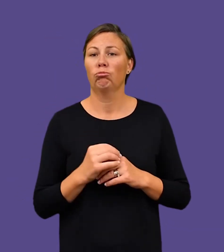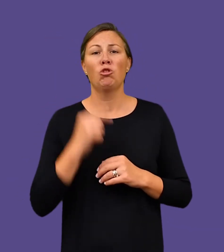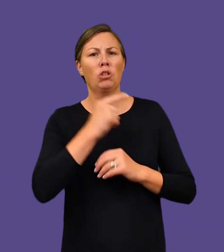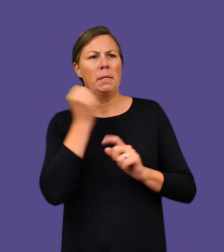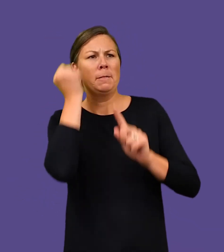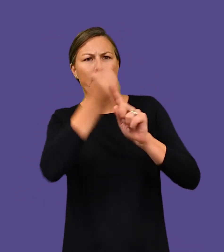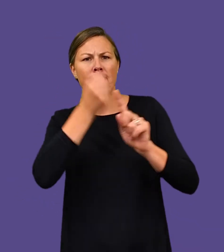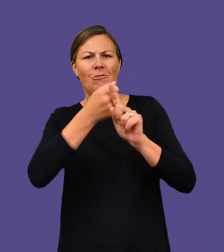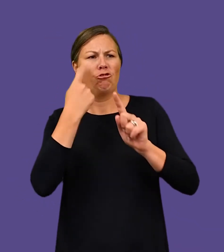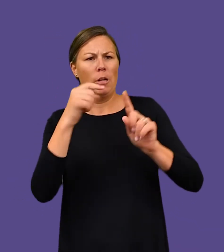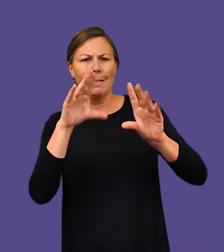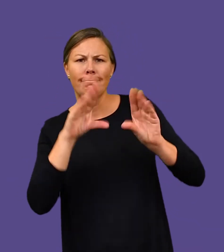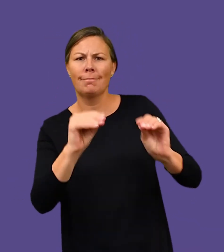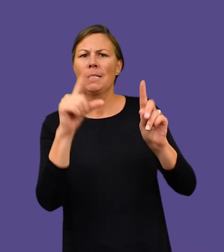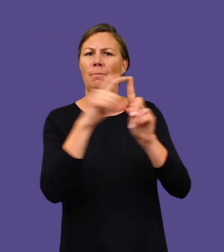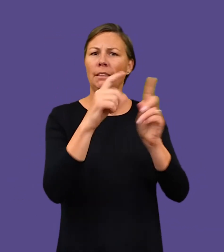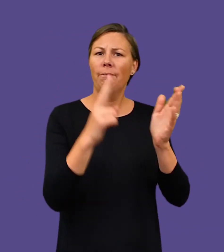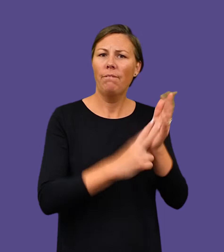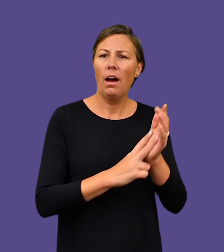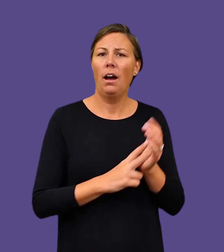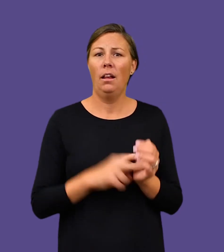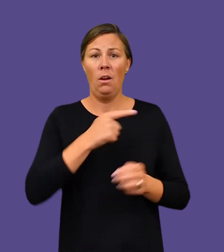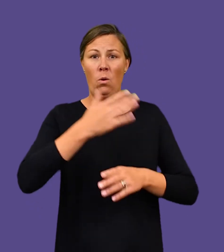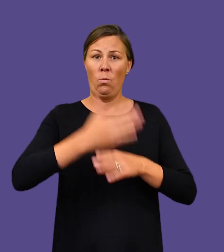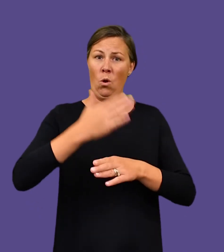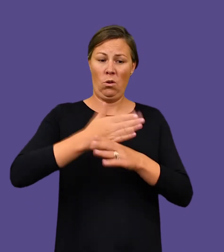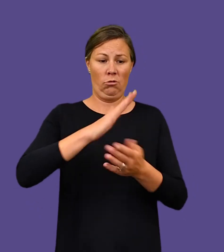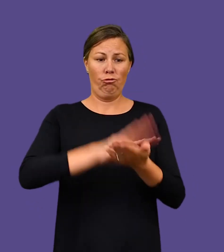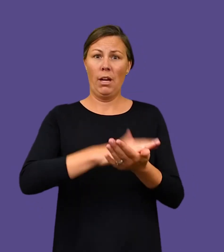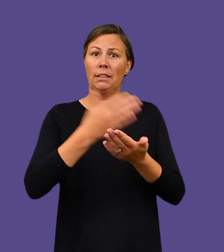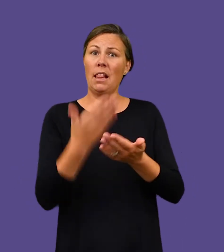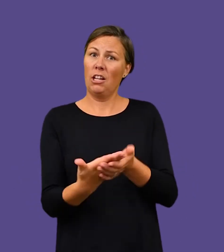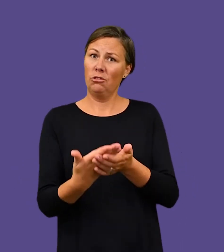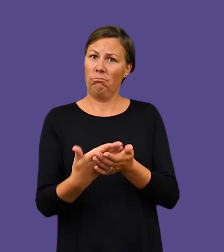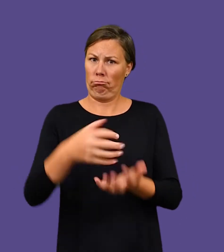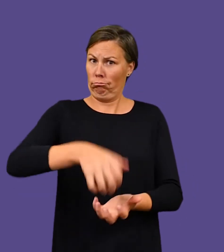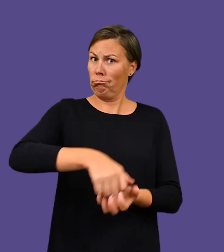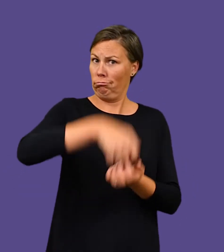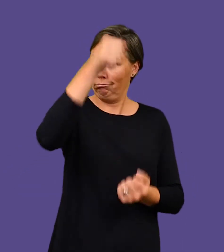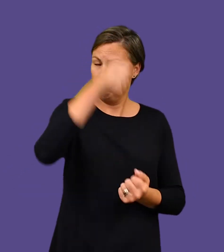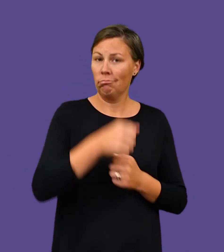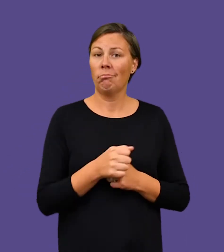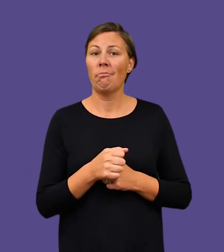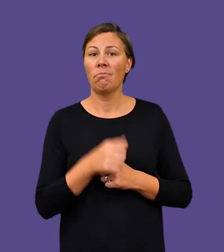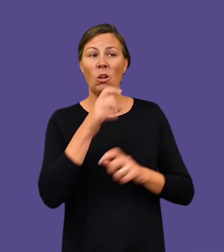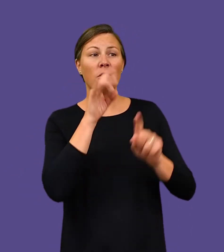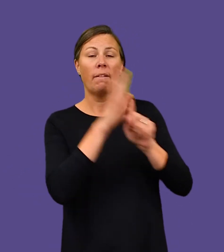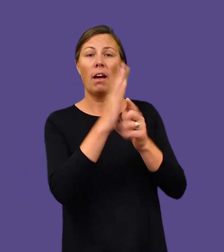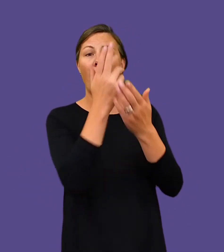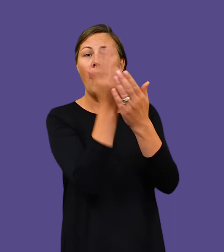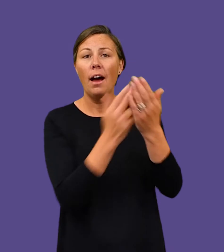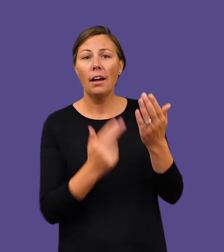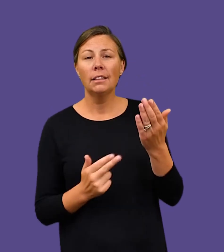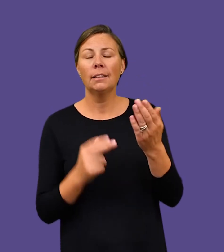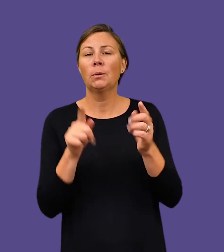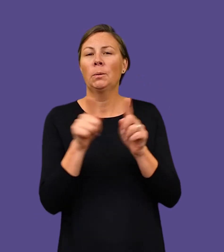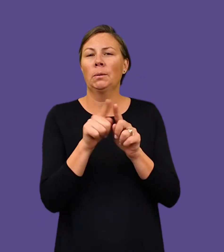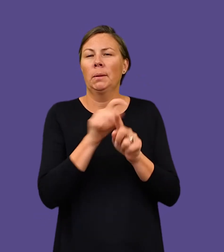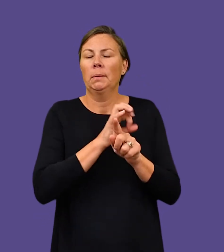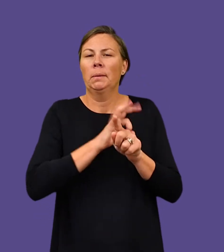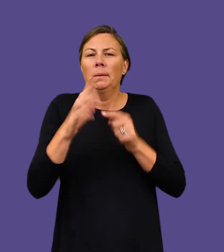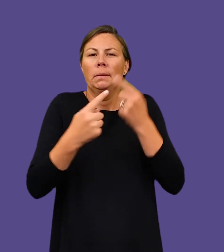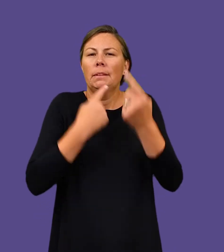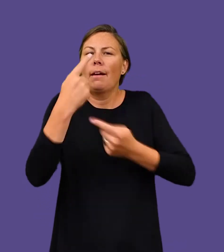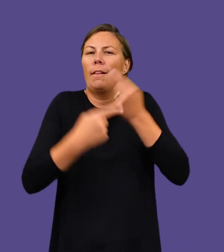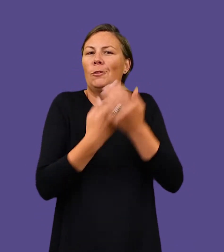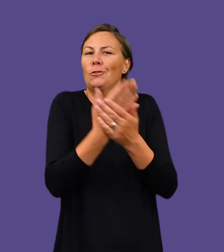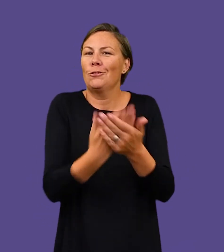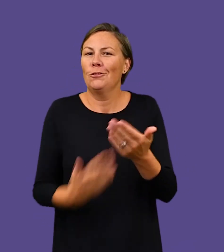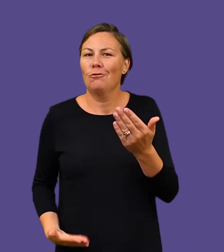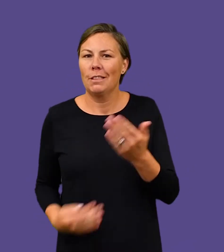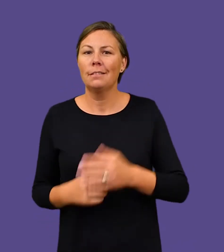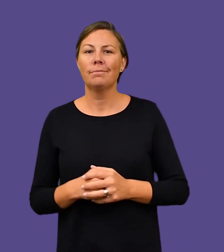n an advocate against domestic violence, a qualified translator, artist and sought-after storyteller.